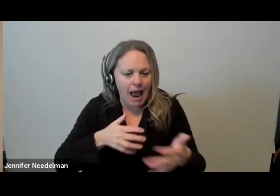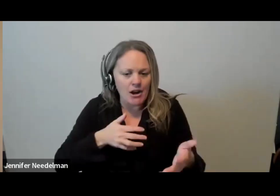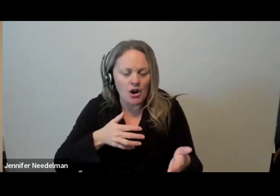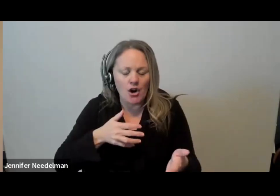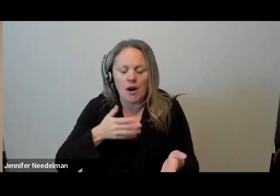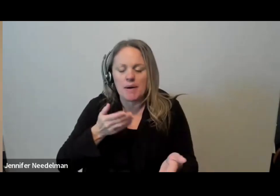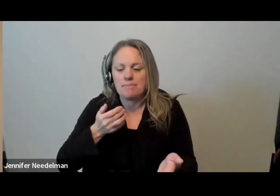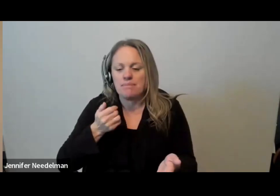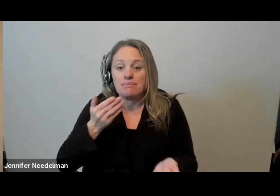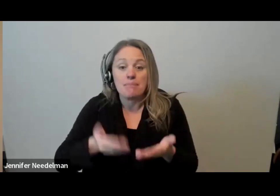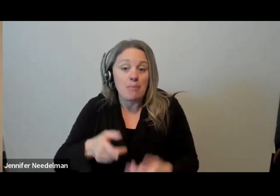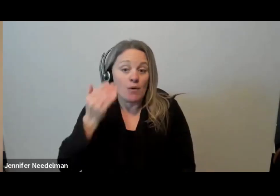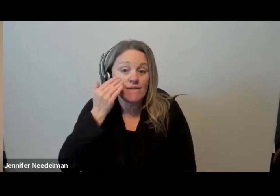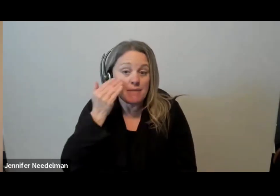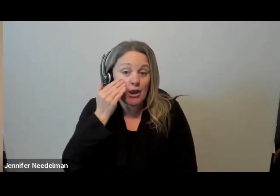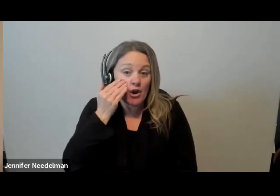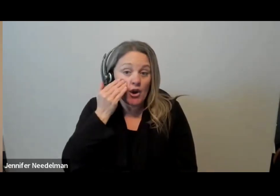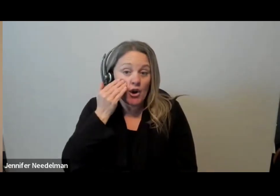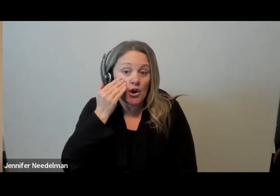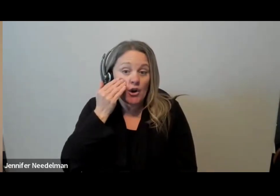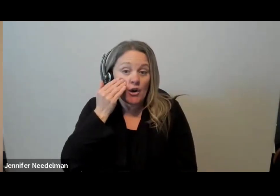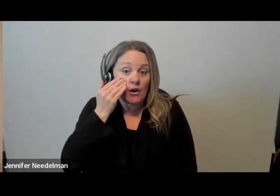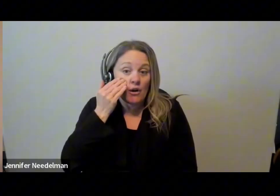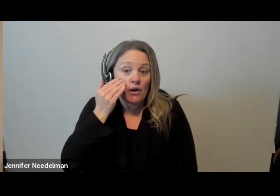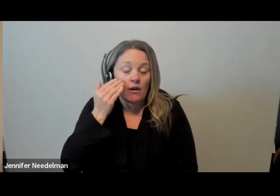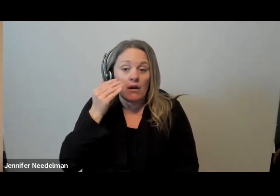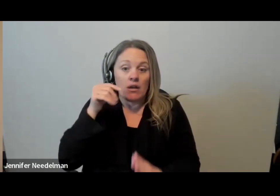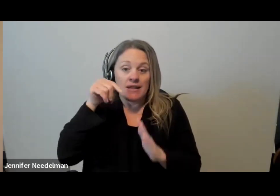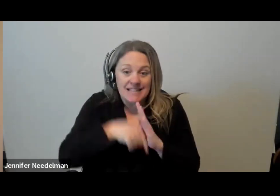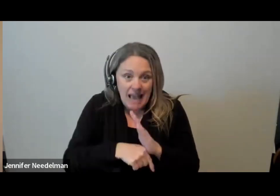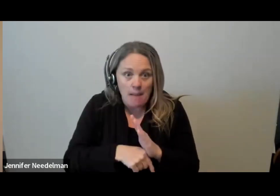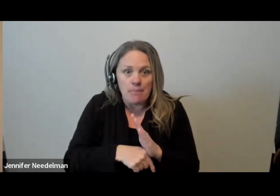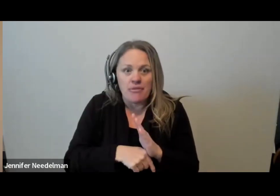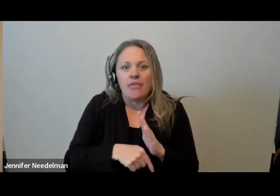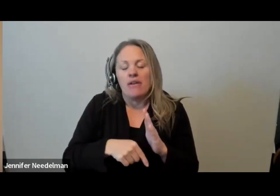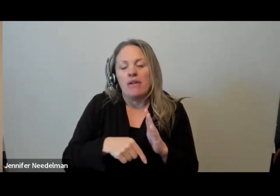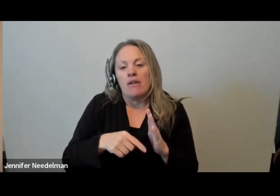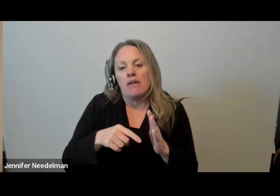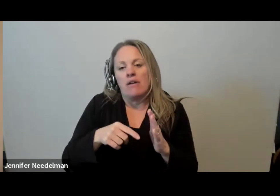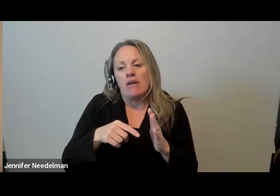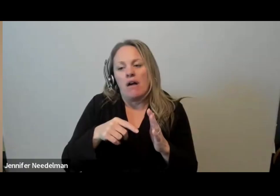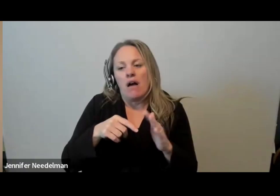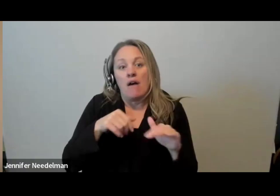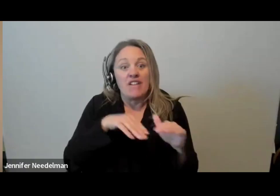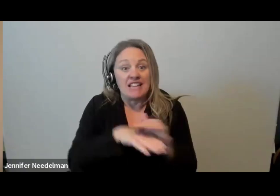maybe your familiarity with the, the depth and craft of accessibility as like an industry,